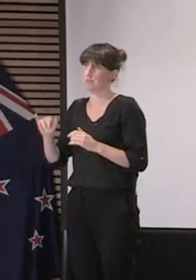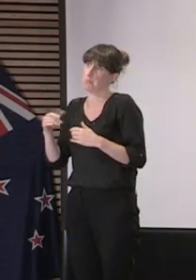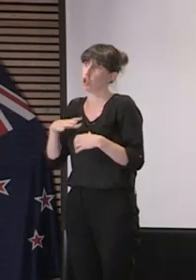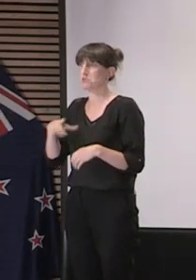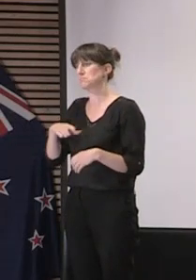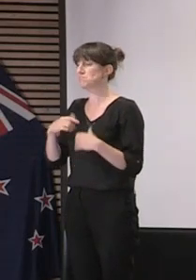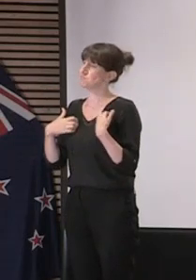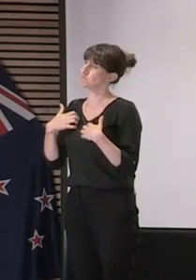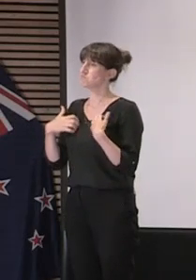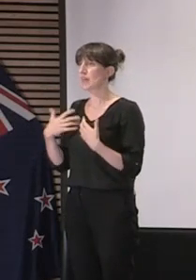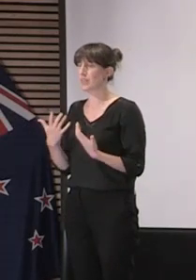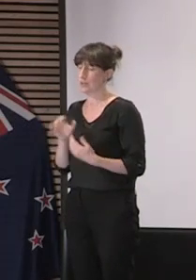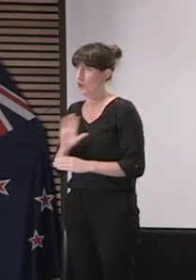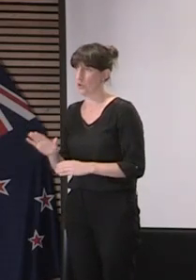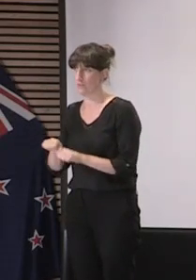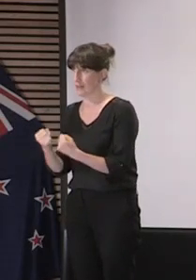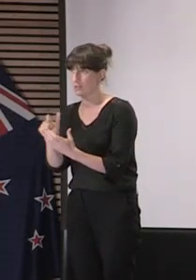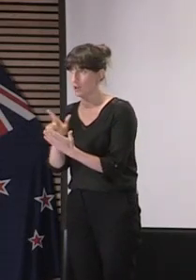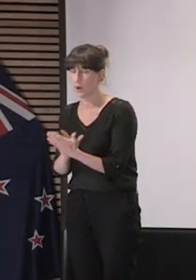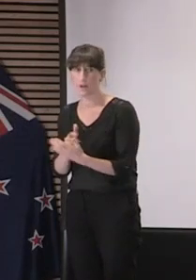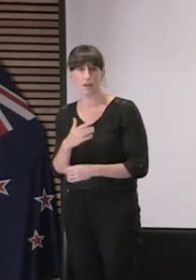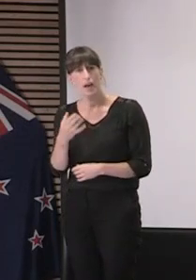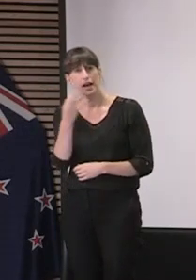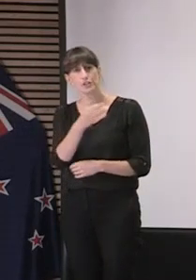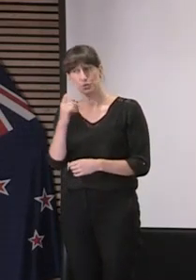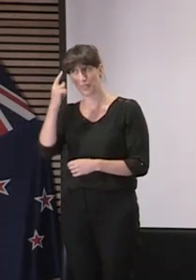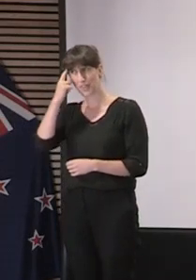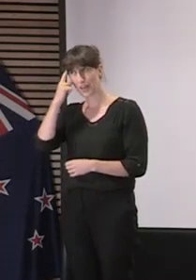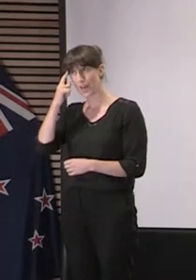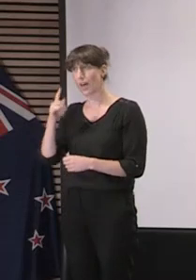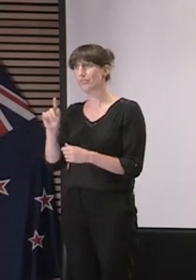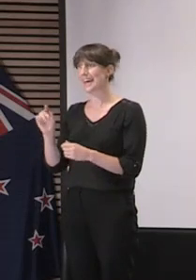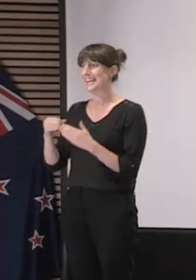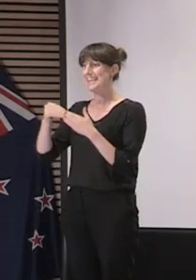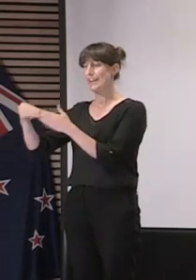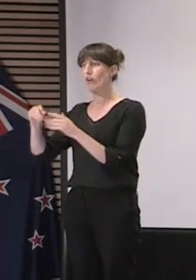would be a breach. REPORTER: Do you think it appropriate that the Opposition Leader